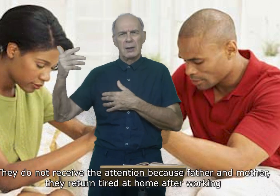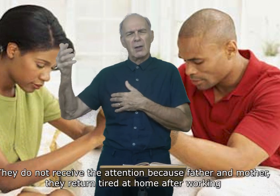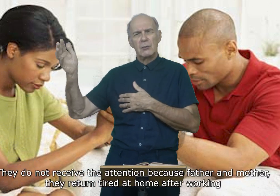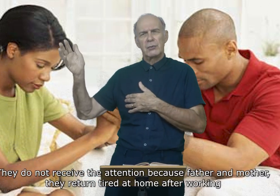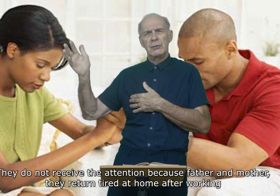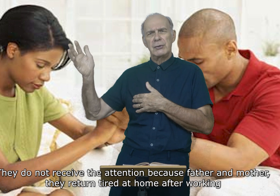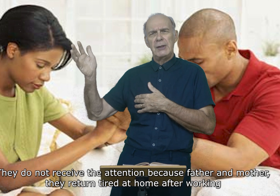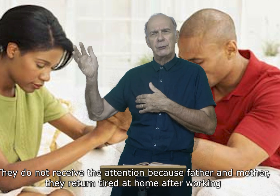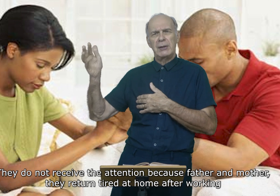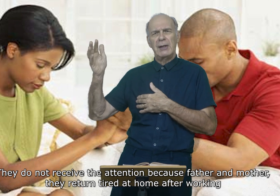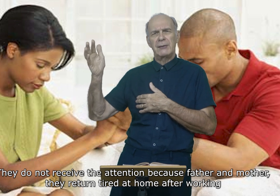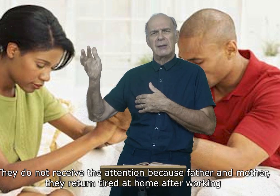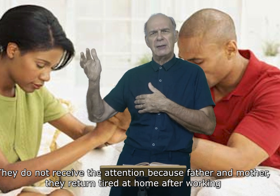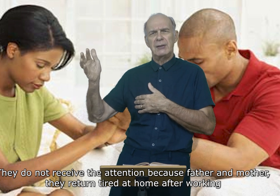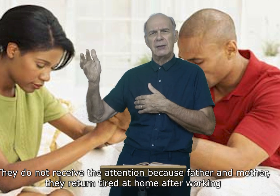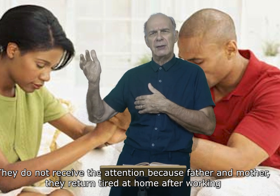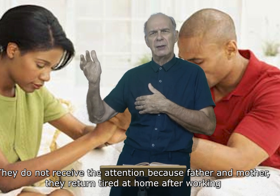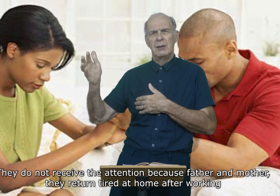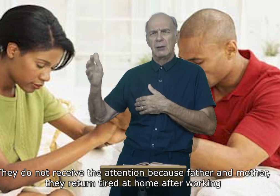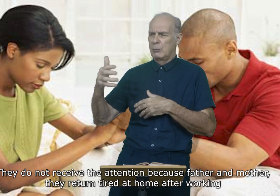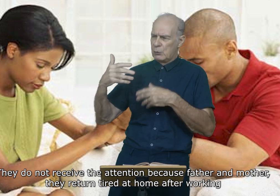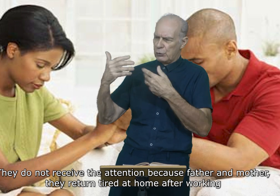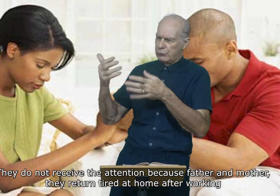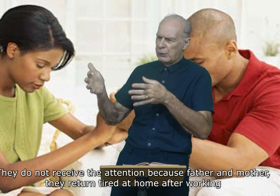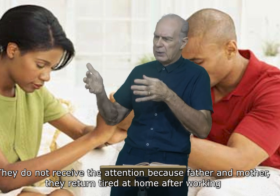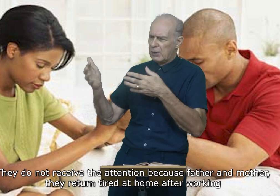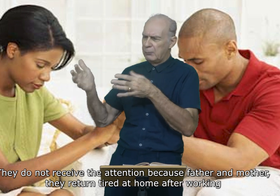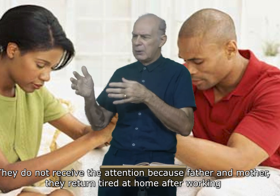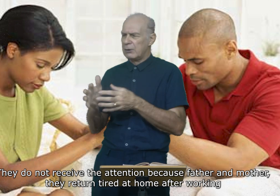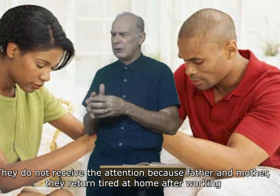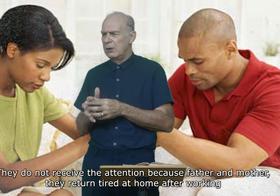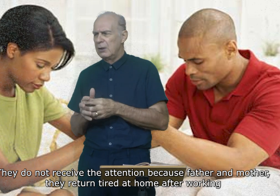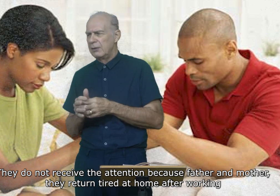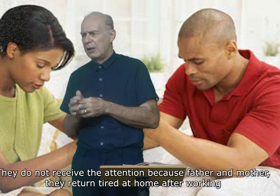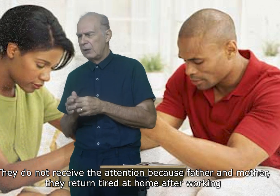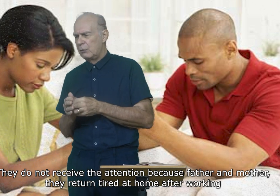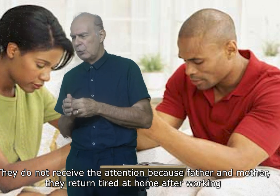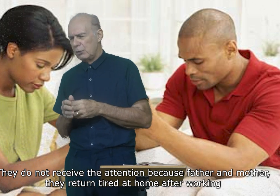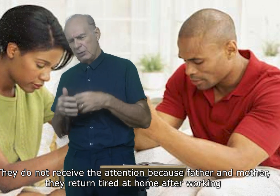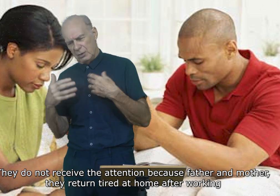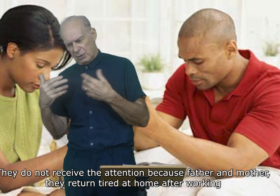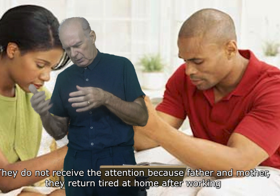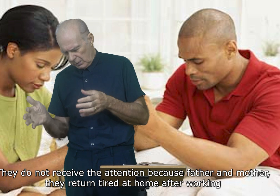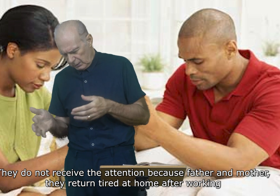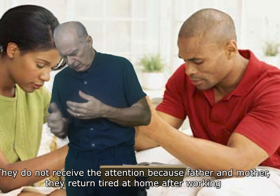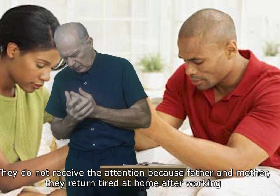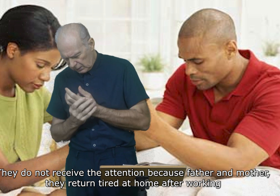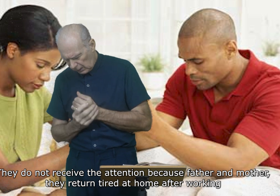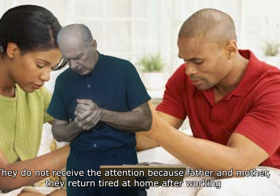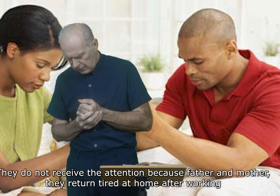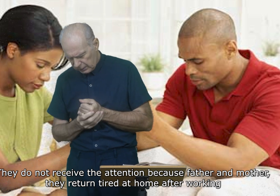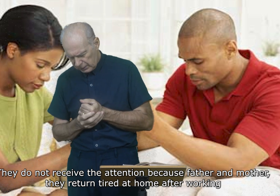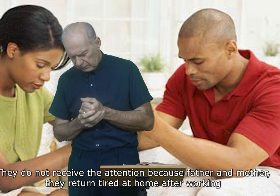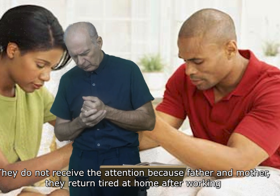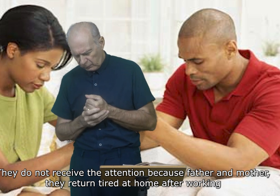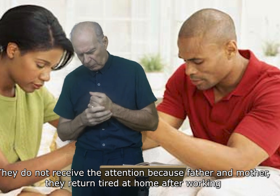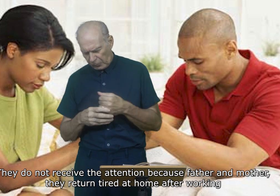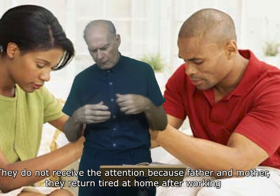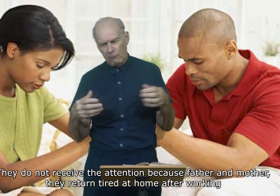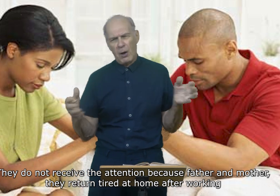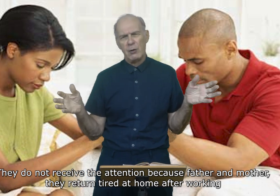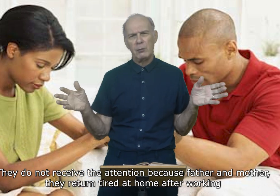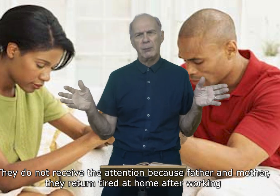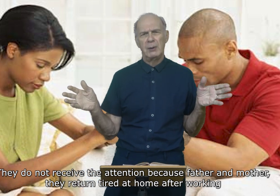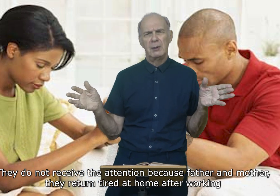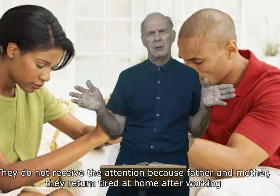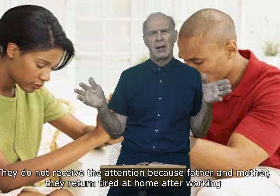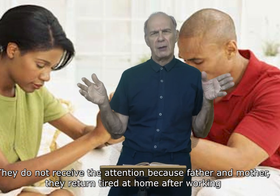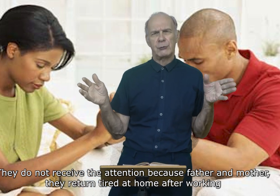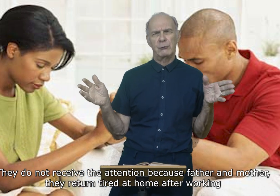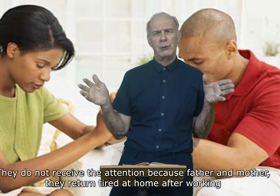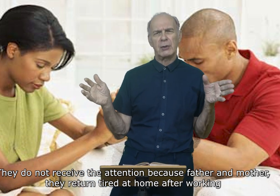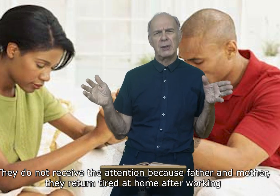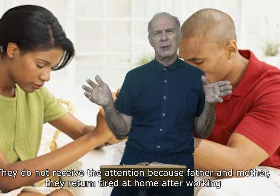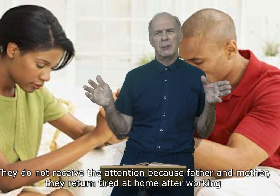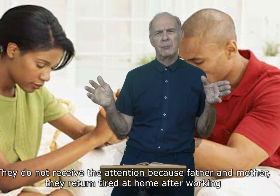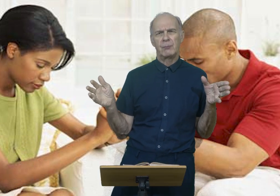They do not receive the attention because father and mother, they return tired at home after working